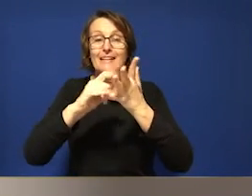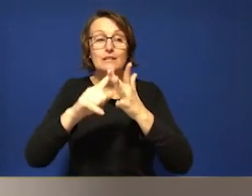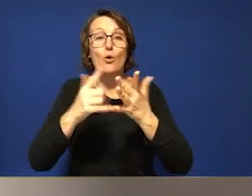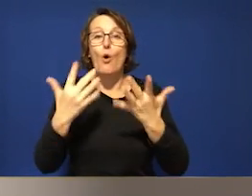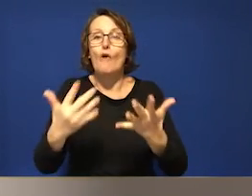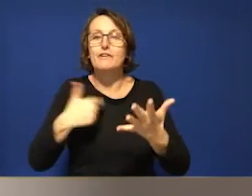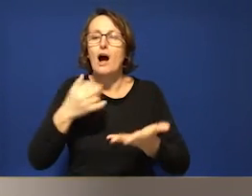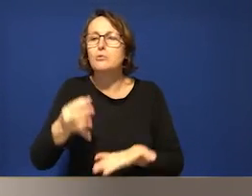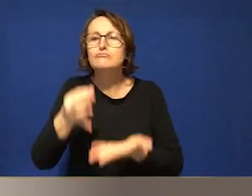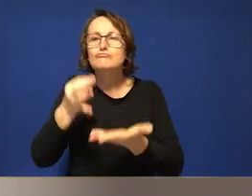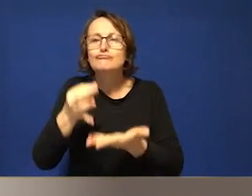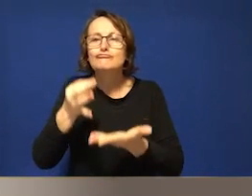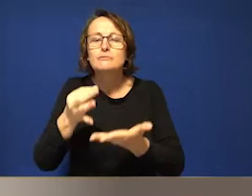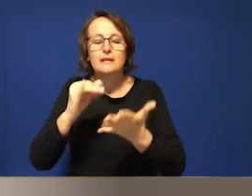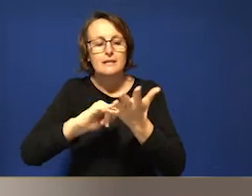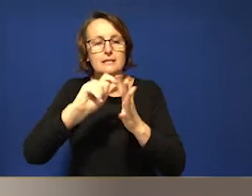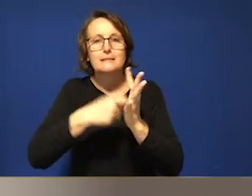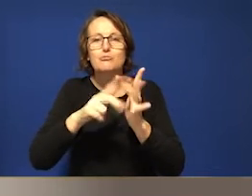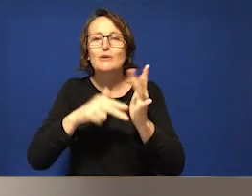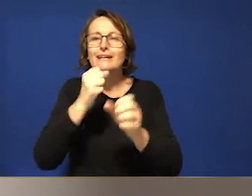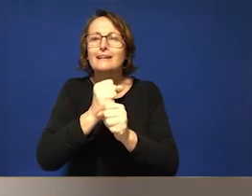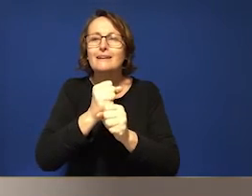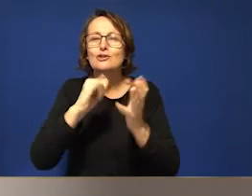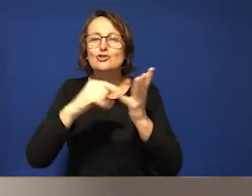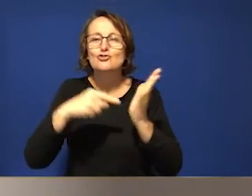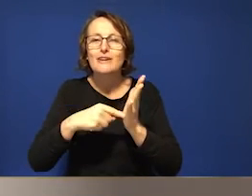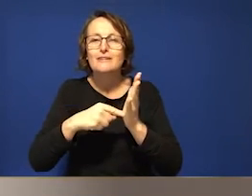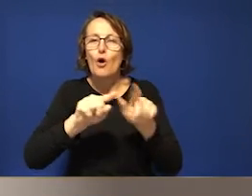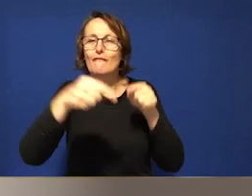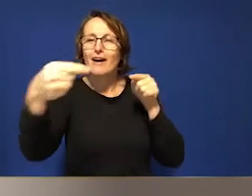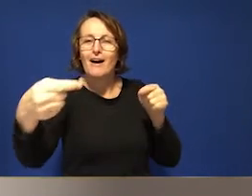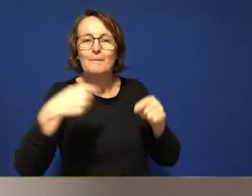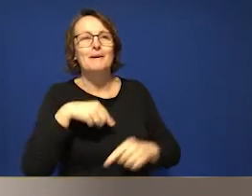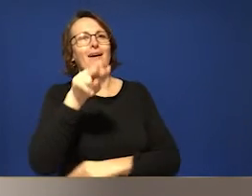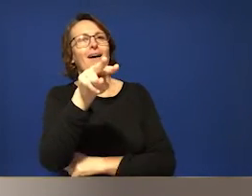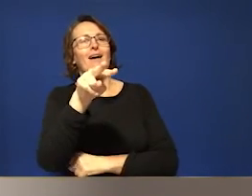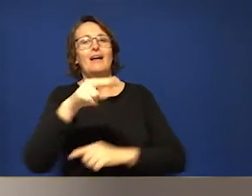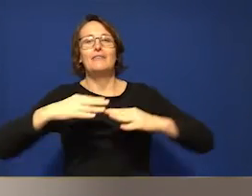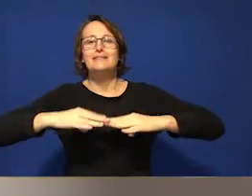in spring street over the road. And I just think that grand staircase, I quite like the fact that it's hard on Burke street.